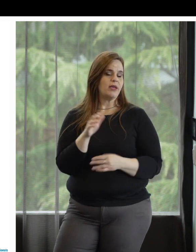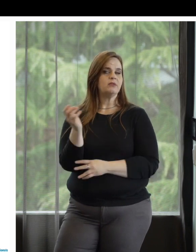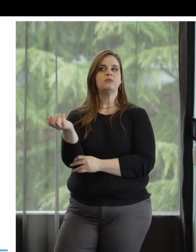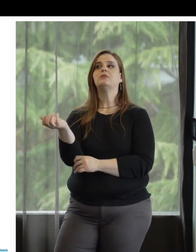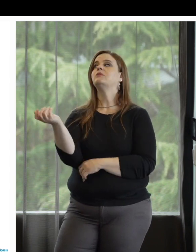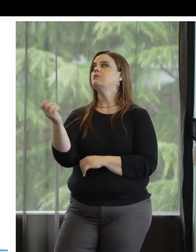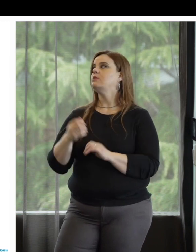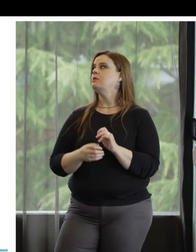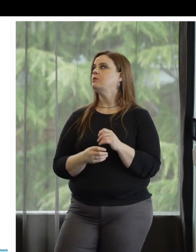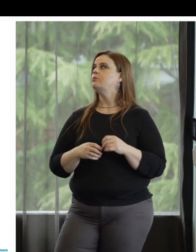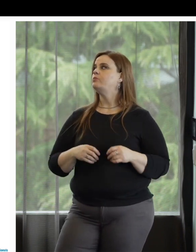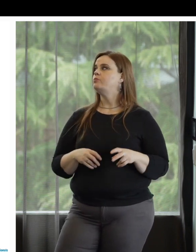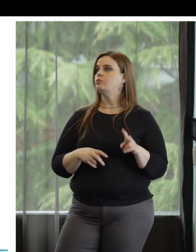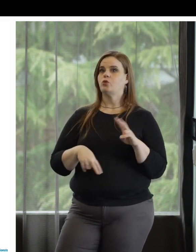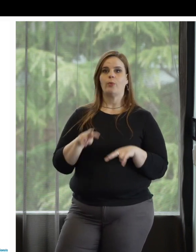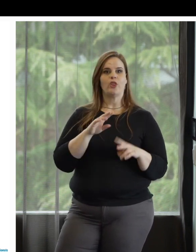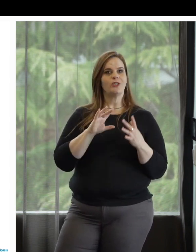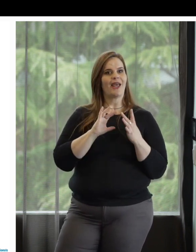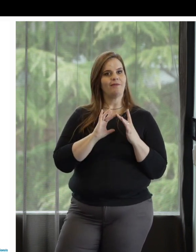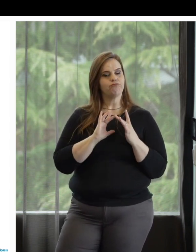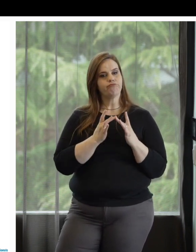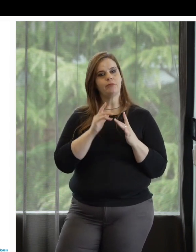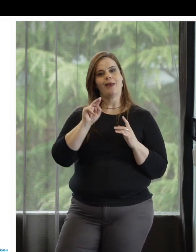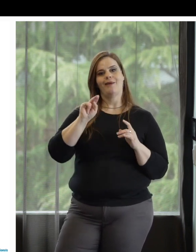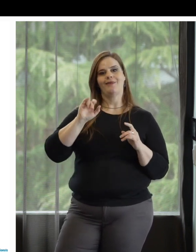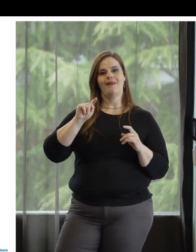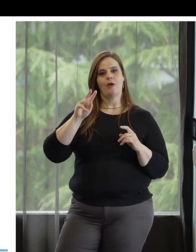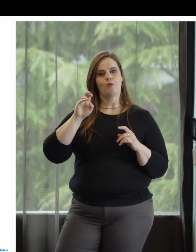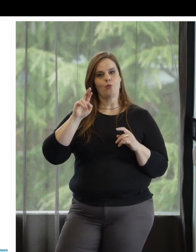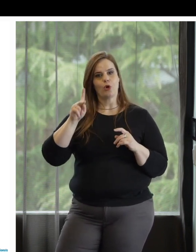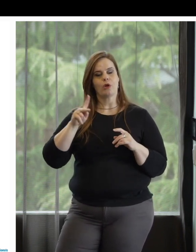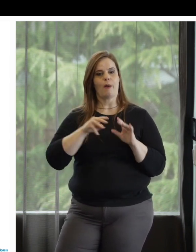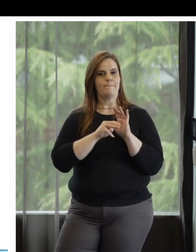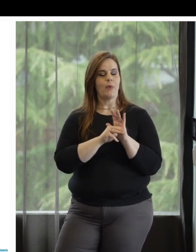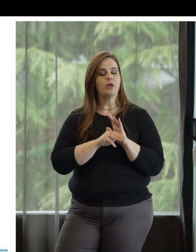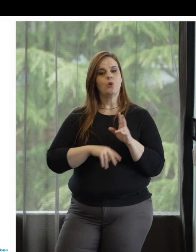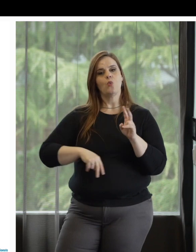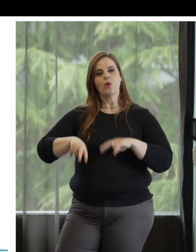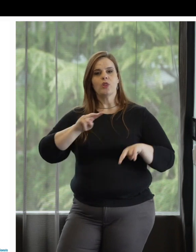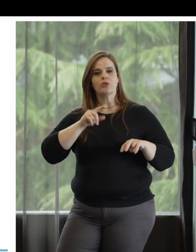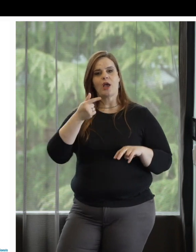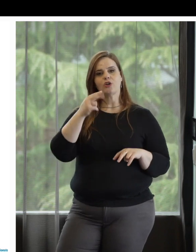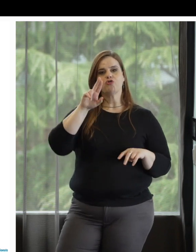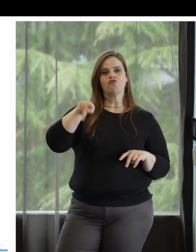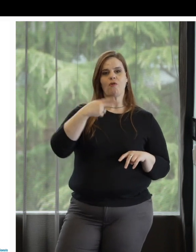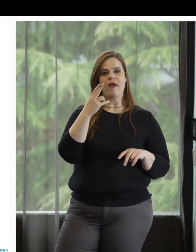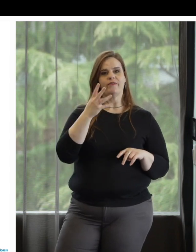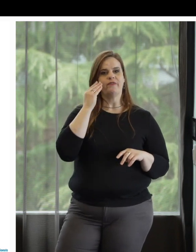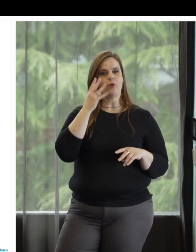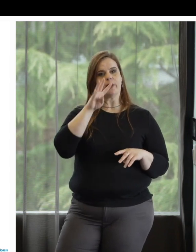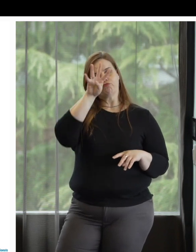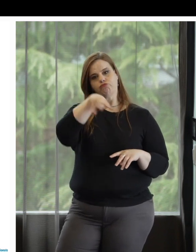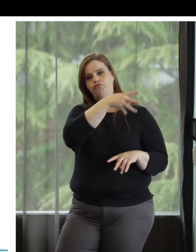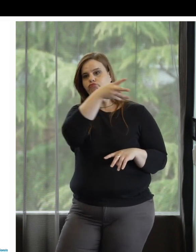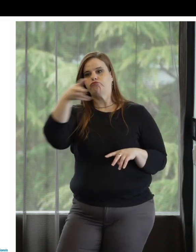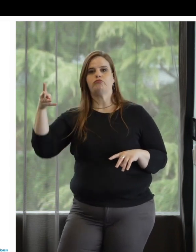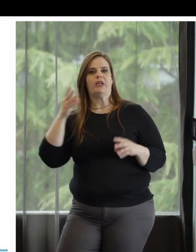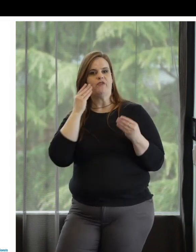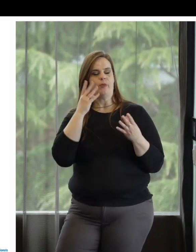at network models. So we looked at what kind of graph information is needed what kind of information is needed